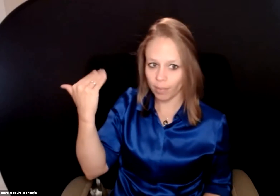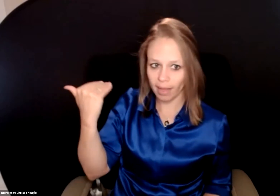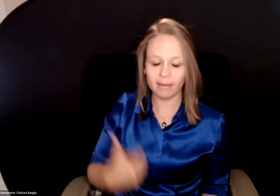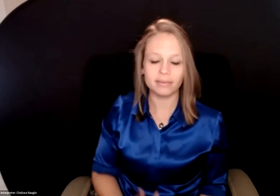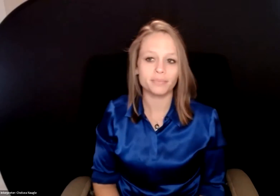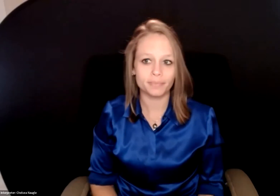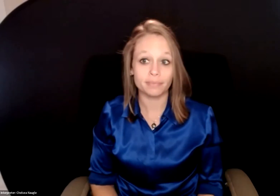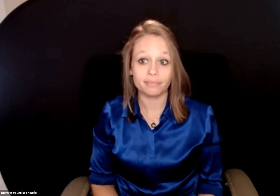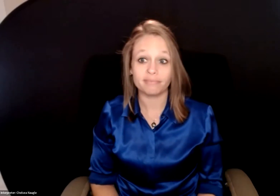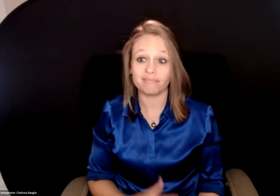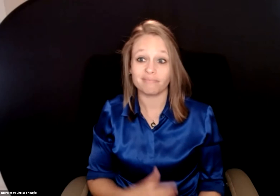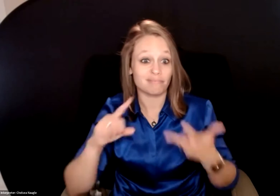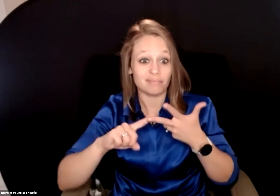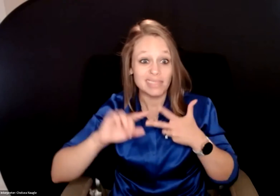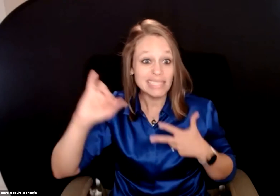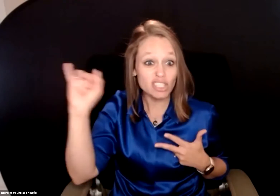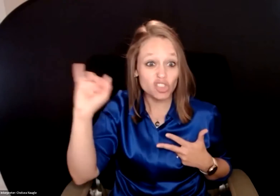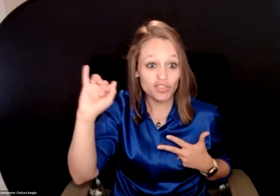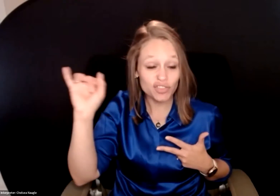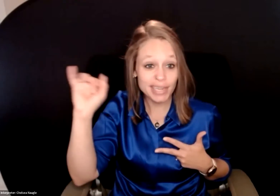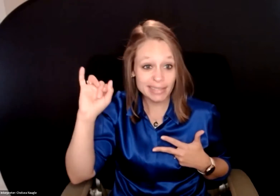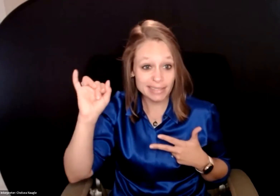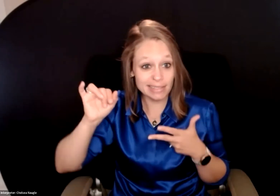Also, getting insurance to cover the level of care that a person needs.